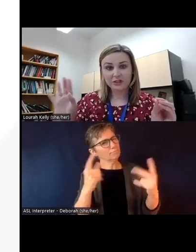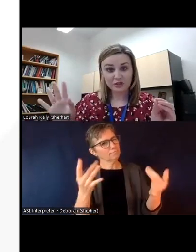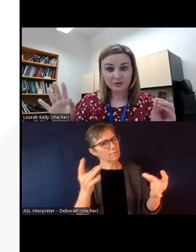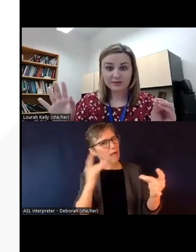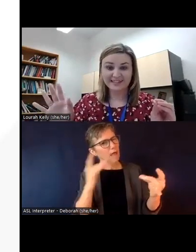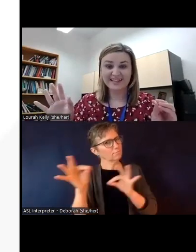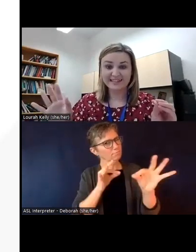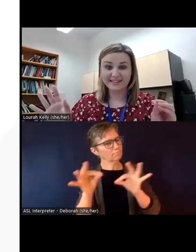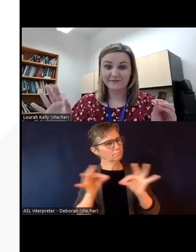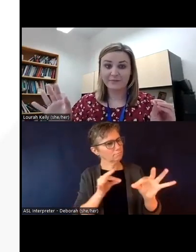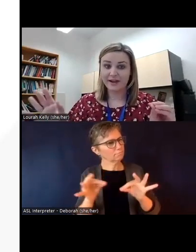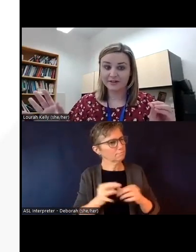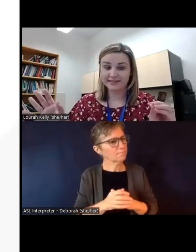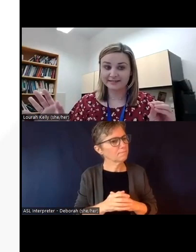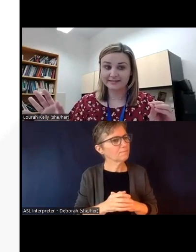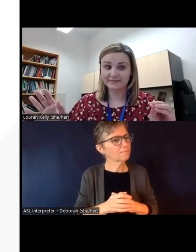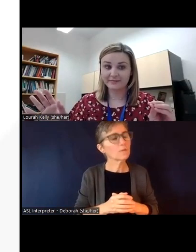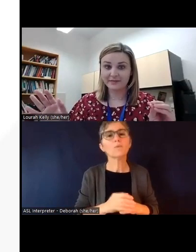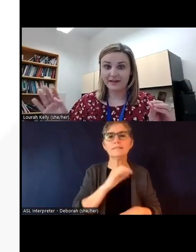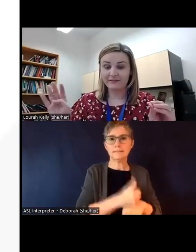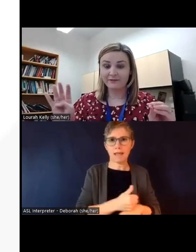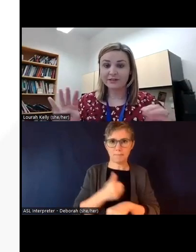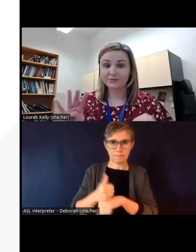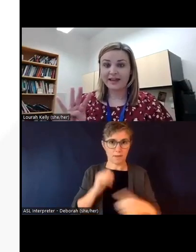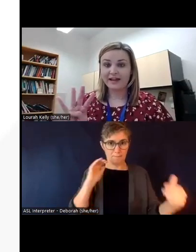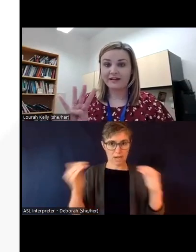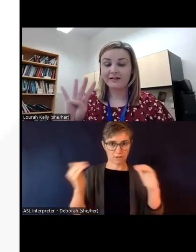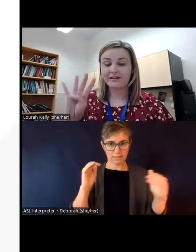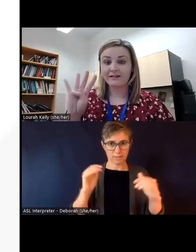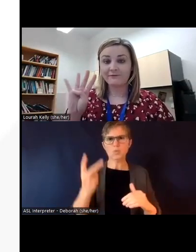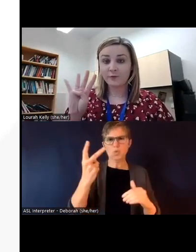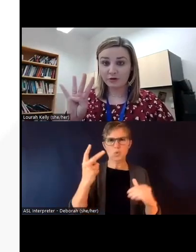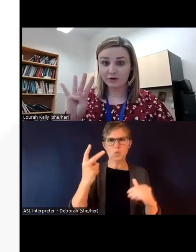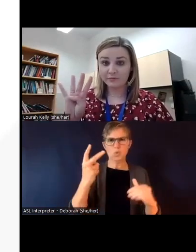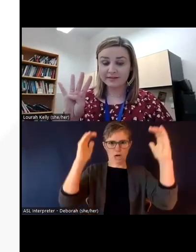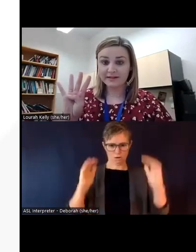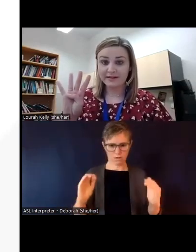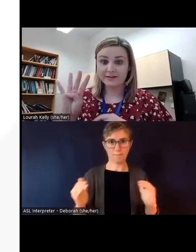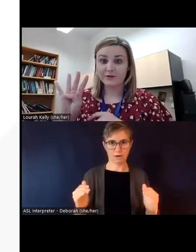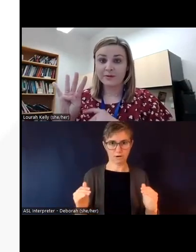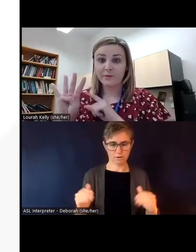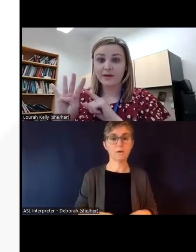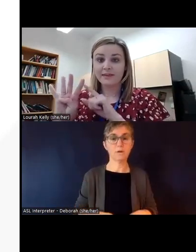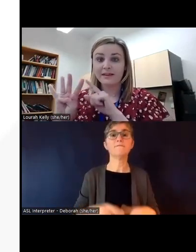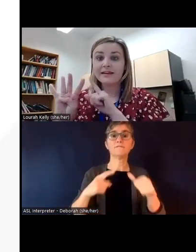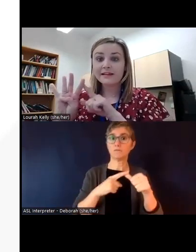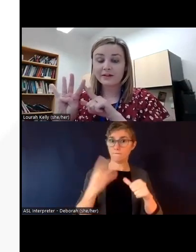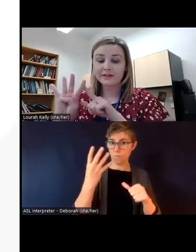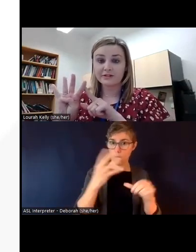two kind of sets of comparisons. First, we had four groups, so 1) people with neither